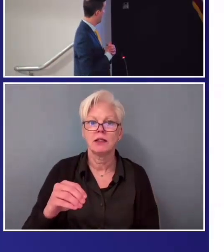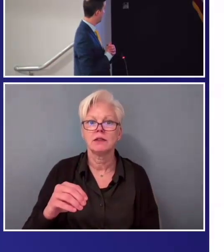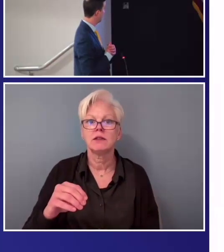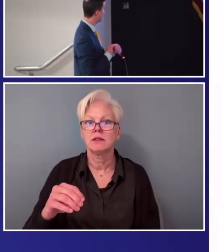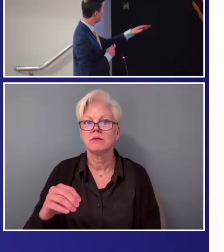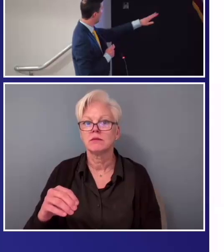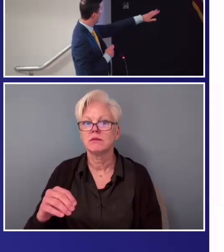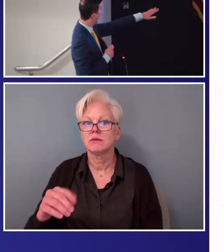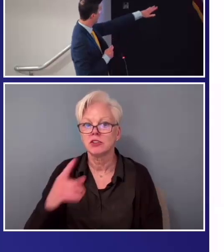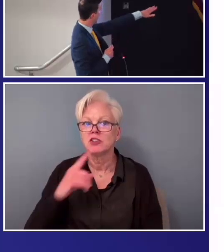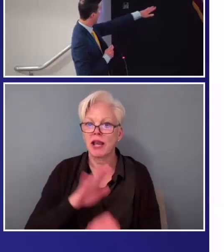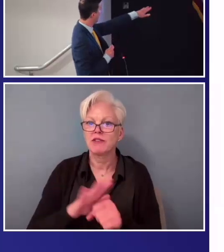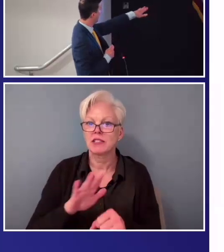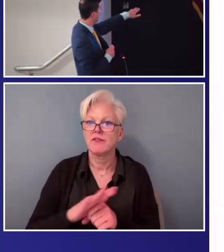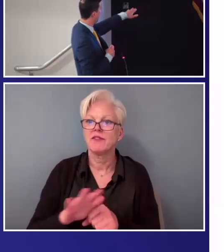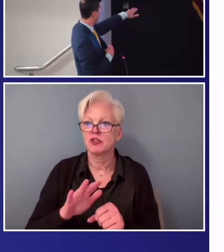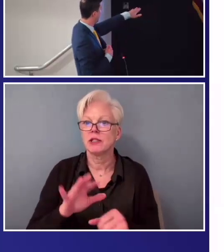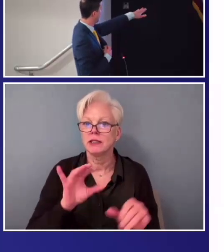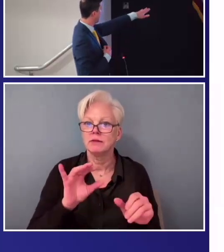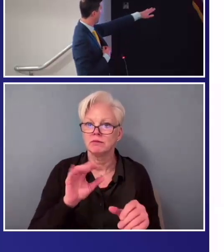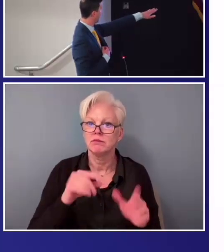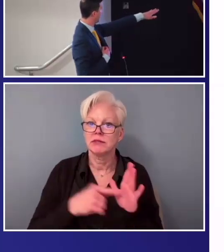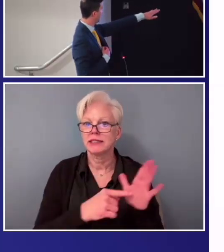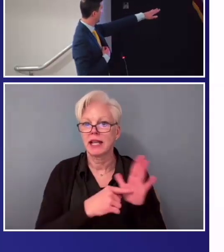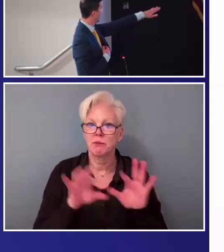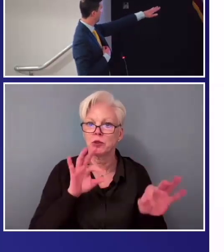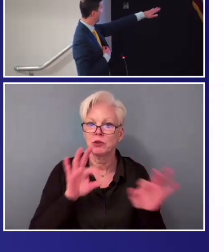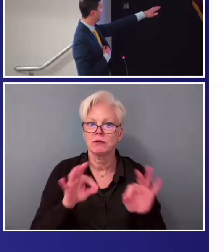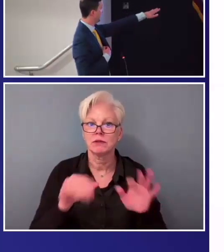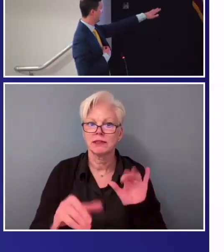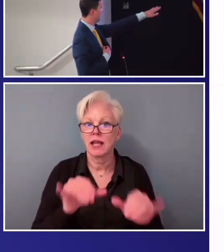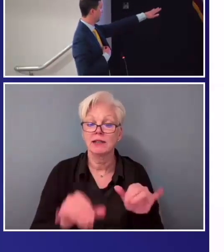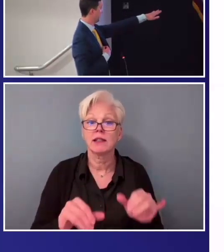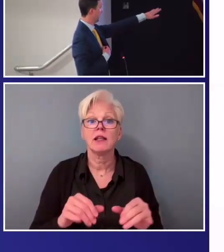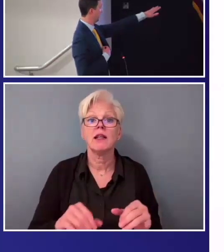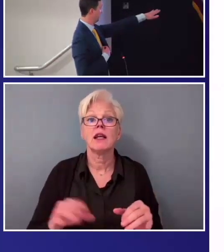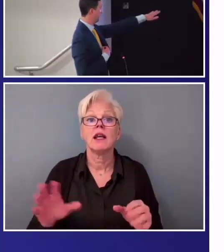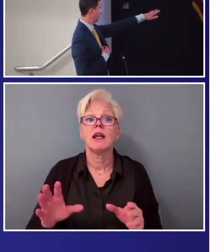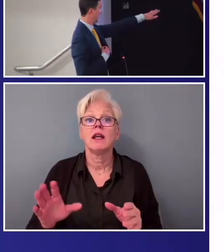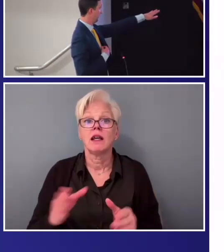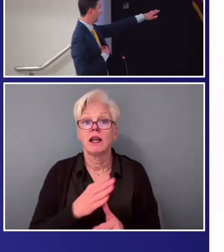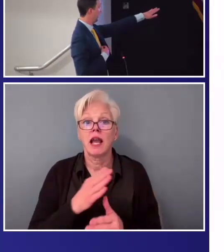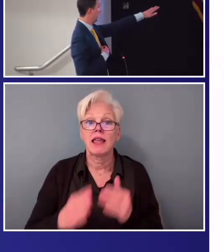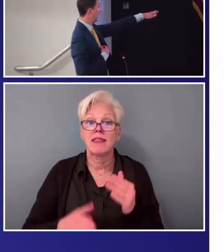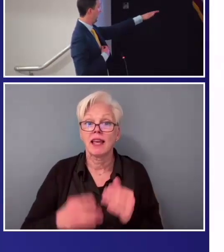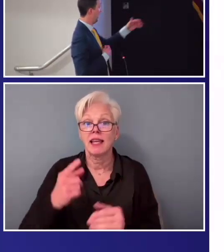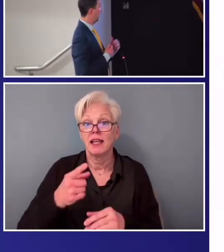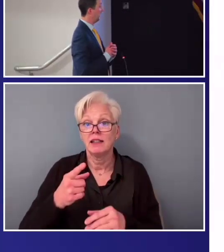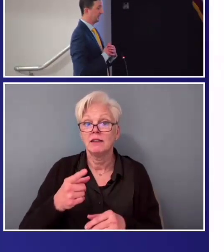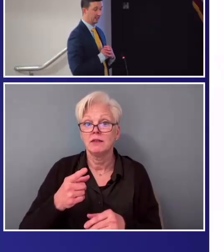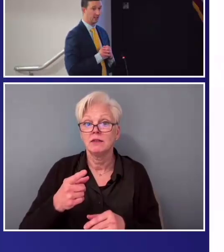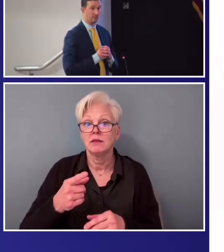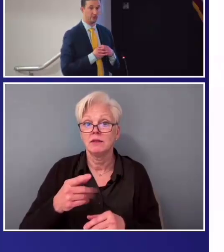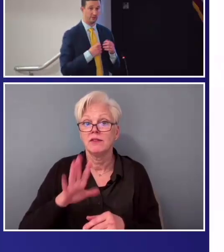size. At the very end of this 14-step process, 58% of programs get covered.